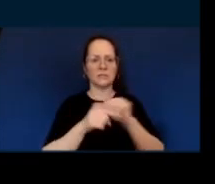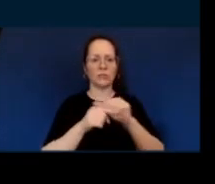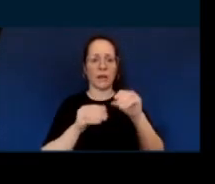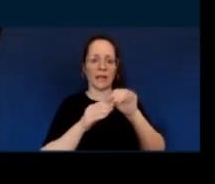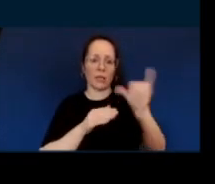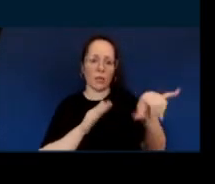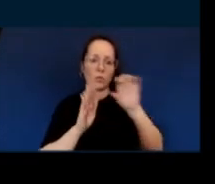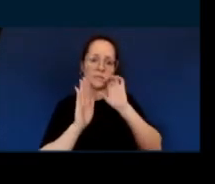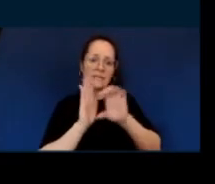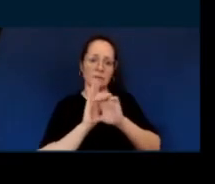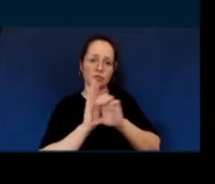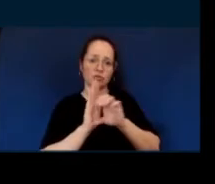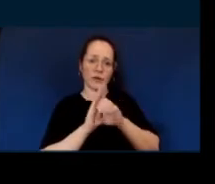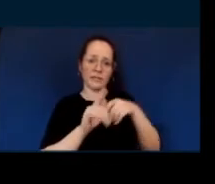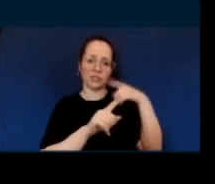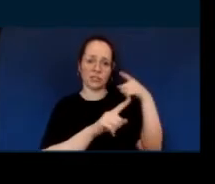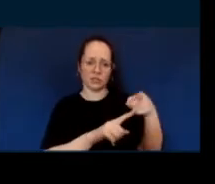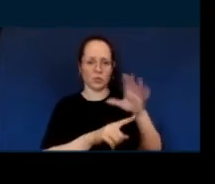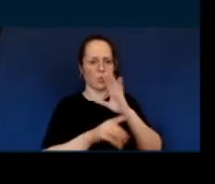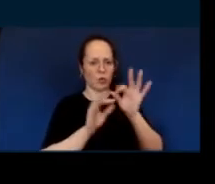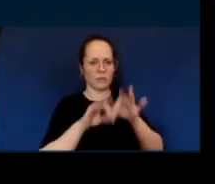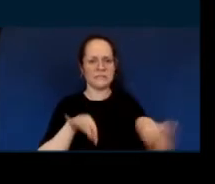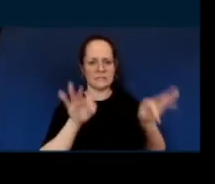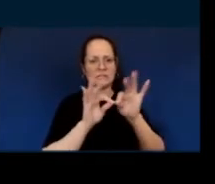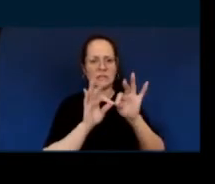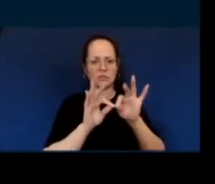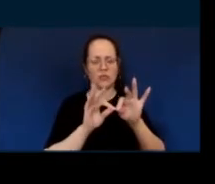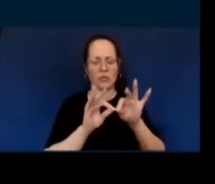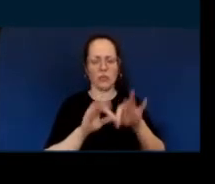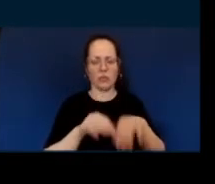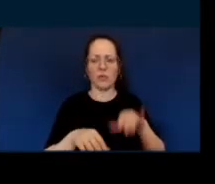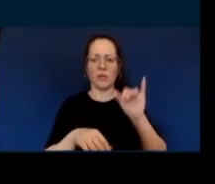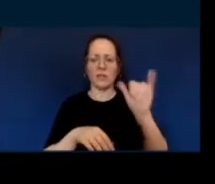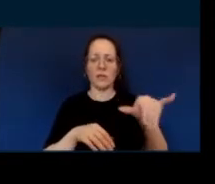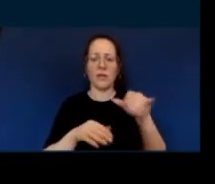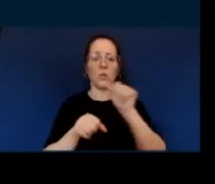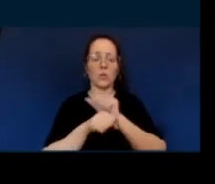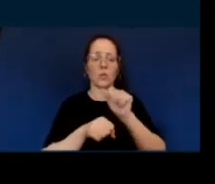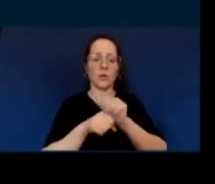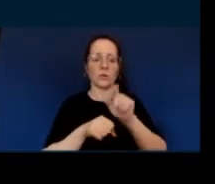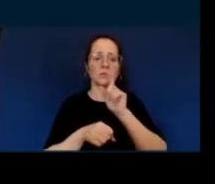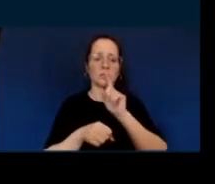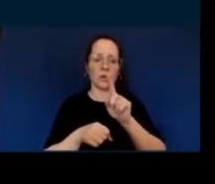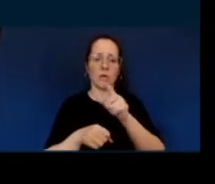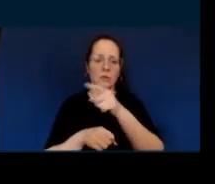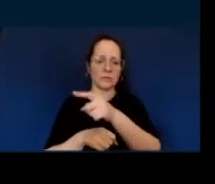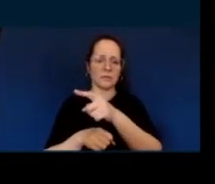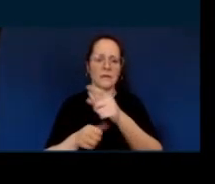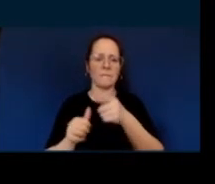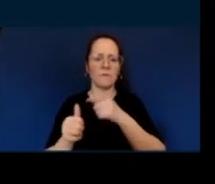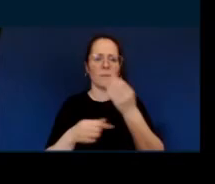BLOCK PRINTS WERE ESSENTIAL. SHOWN IN THESE WORKS ARE [INDISCERNIBLE] HIS 1491 WORK